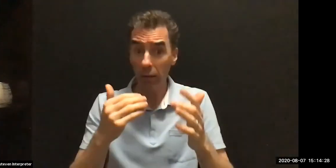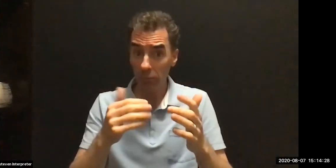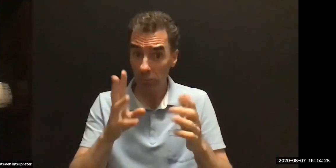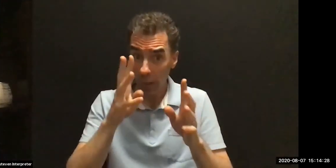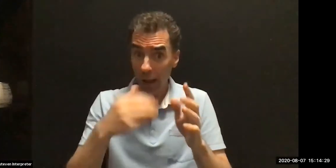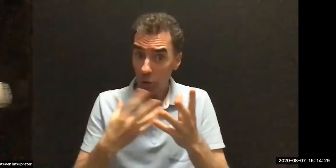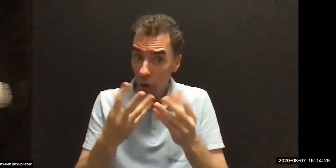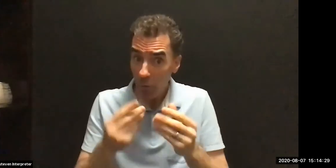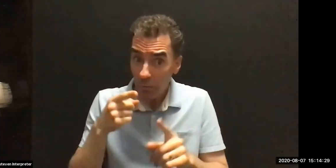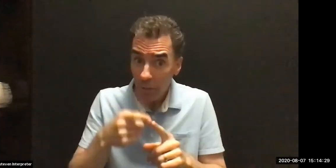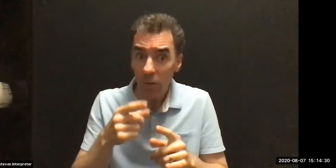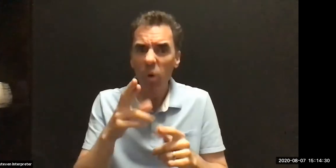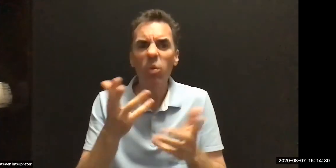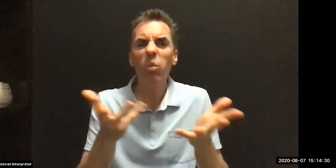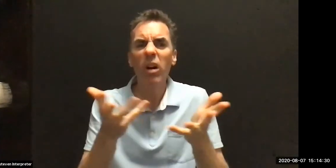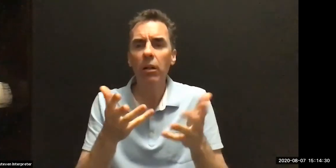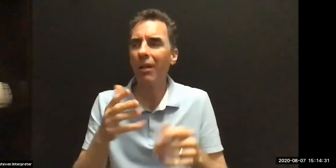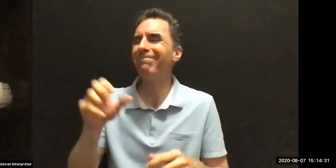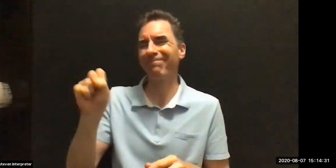Channelle Charest: All of the above. So specific software specific